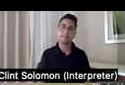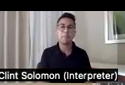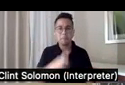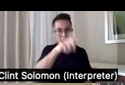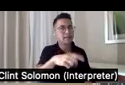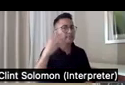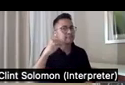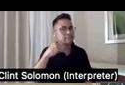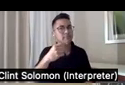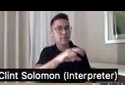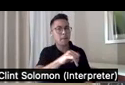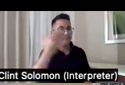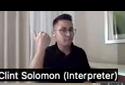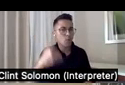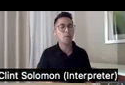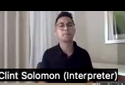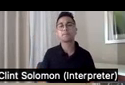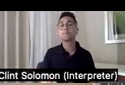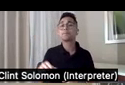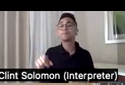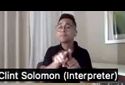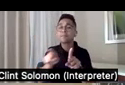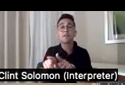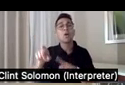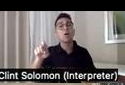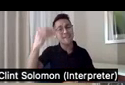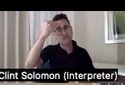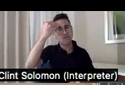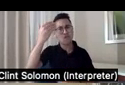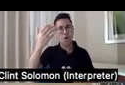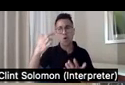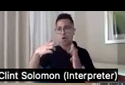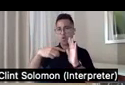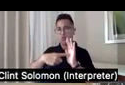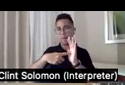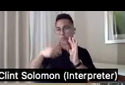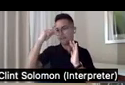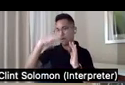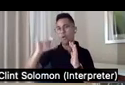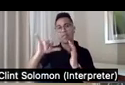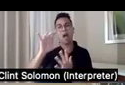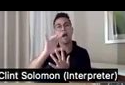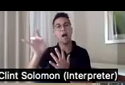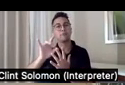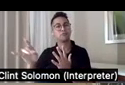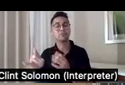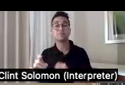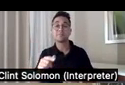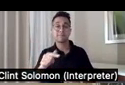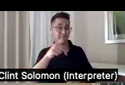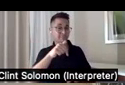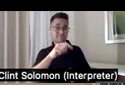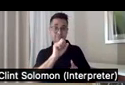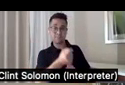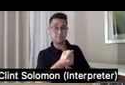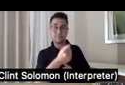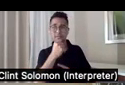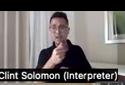to know the representations for those options so this is not the time to hold up two line drawings